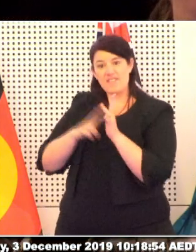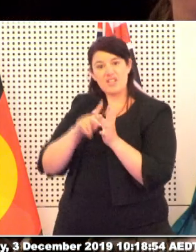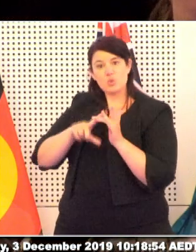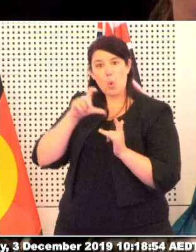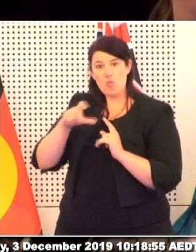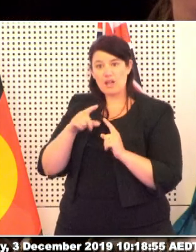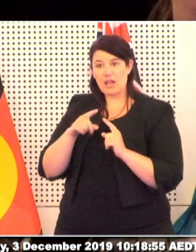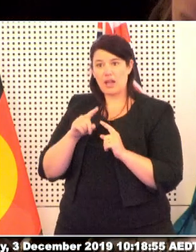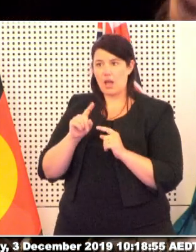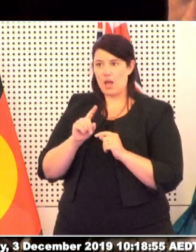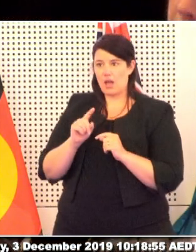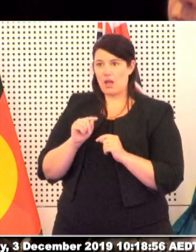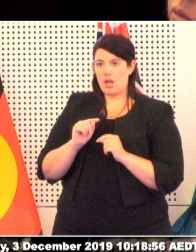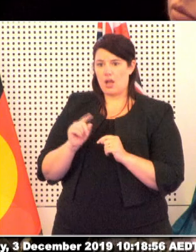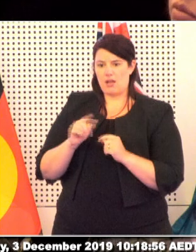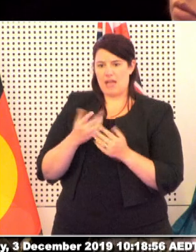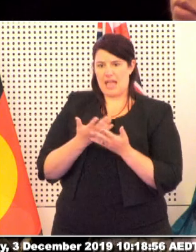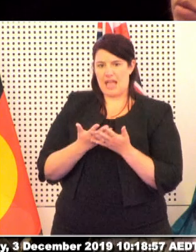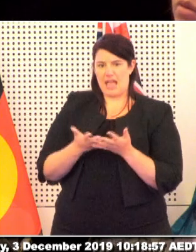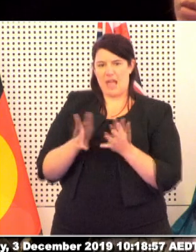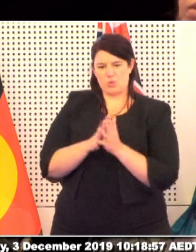to implementing the process in Australia?